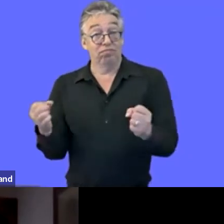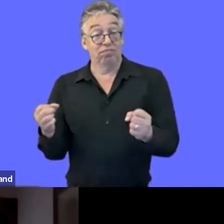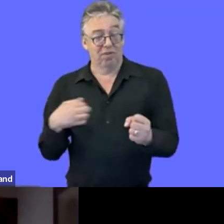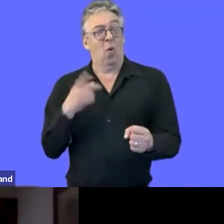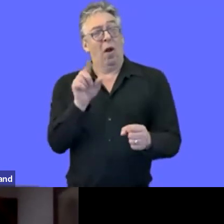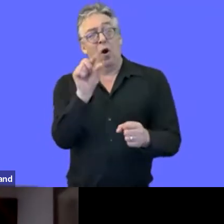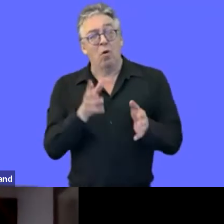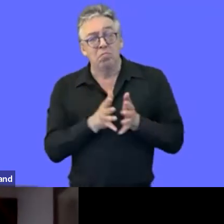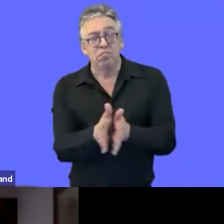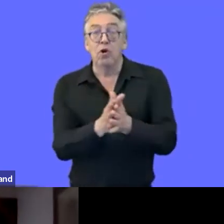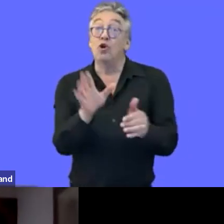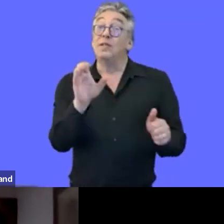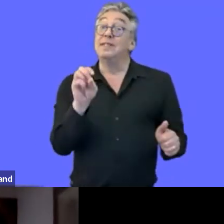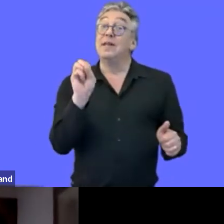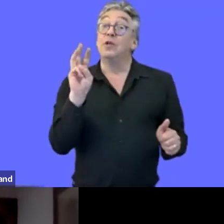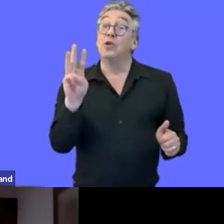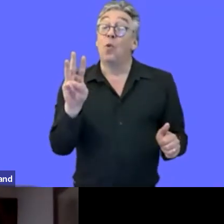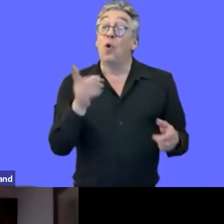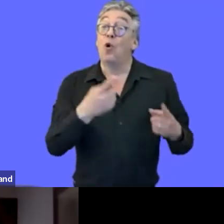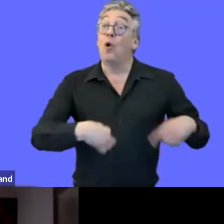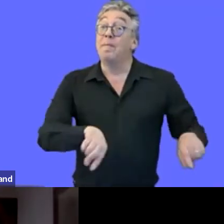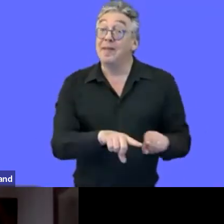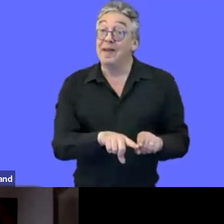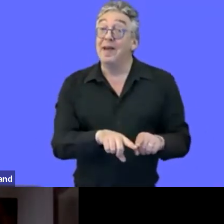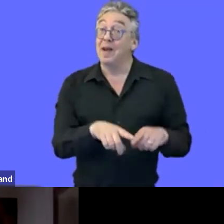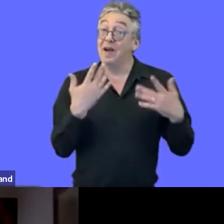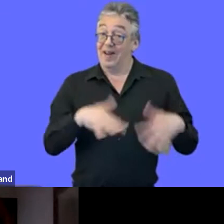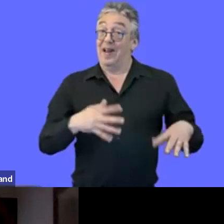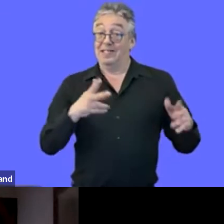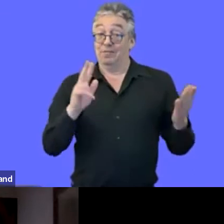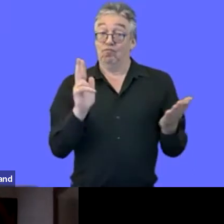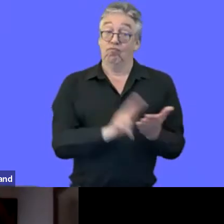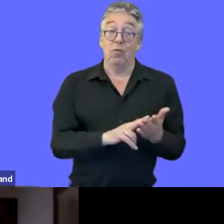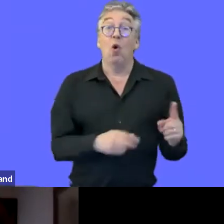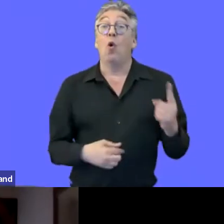One case concerning domestic violence that were submitted